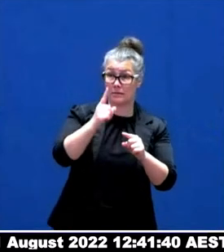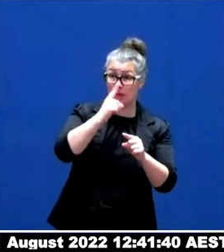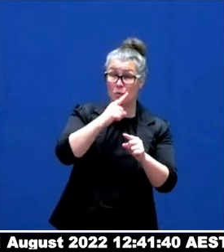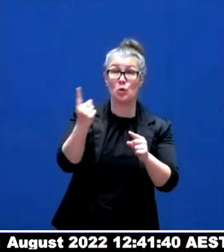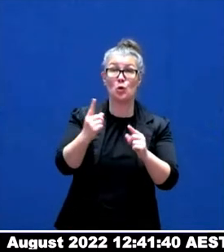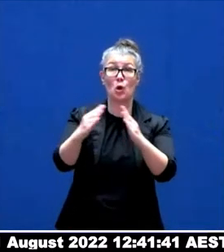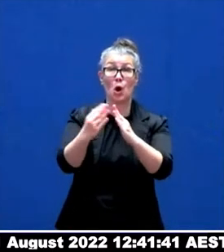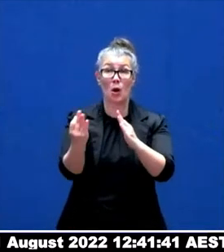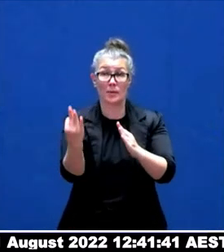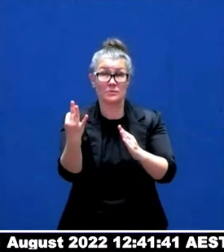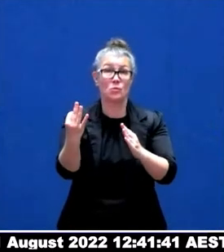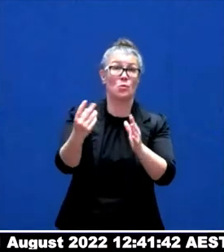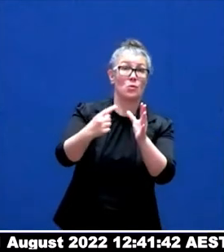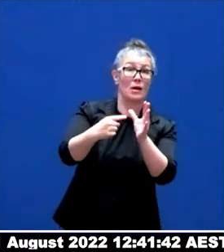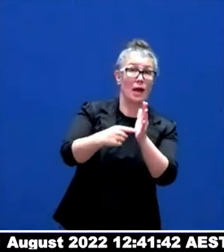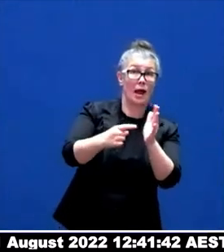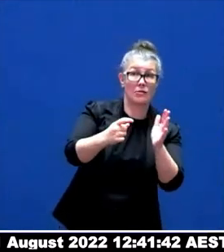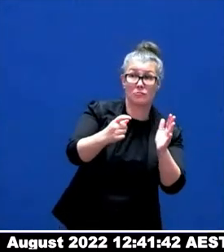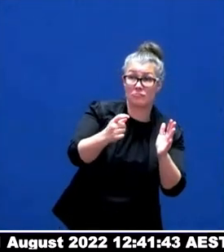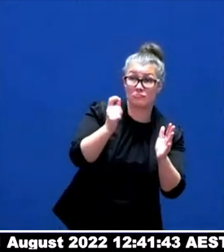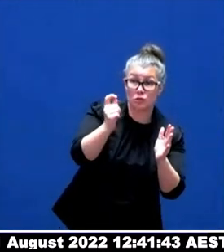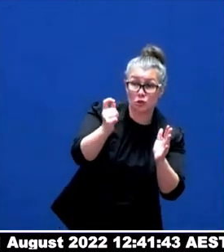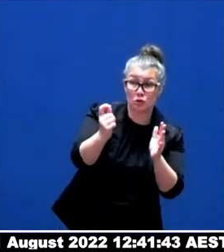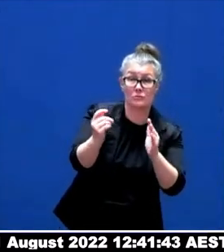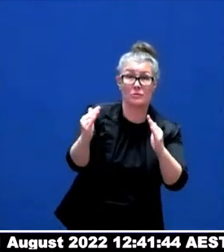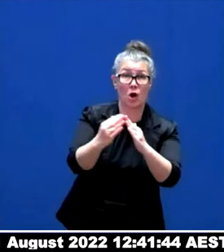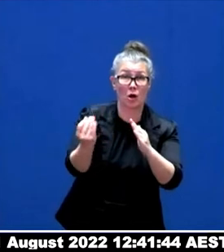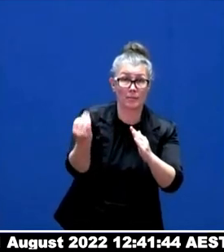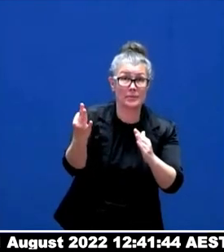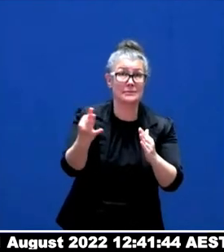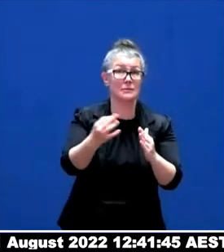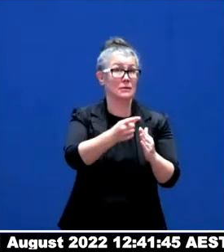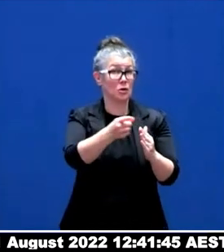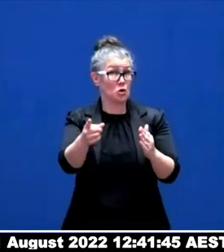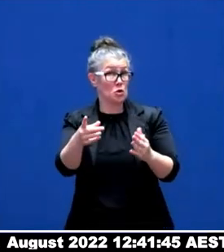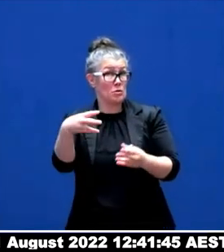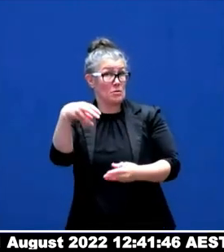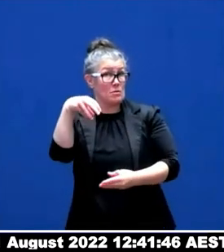homelessness? ZOE DENDLE: So although New South Wales hasn't signed up to the National